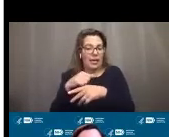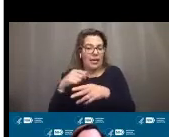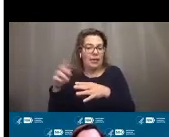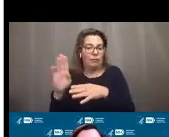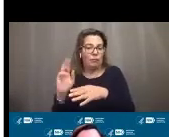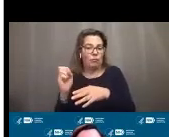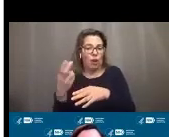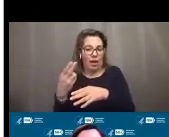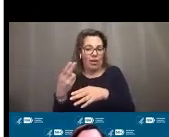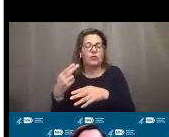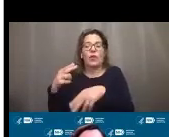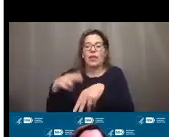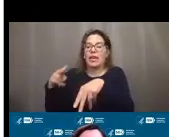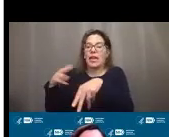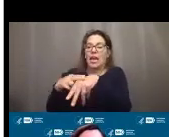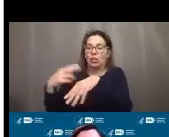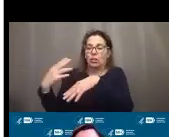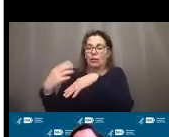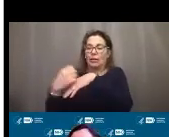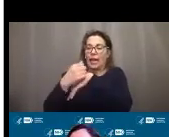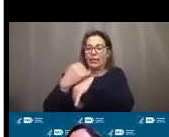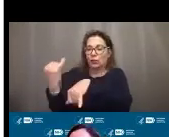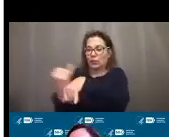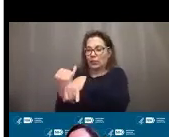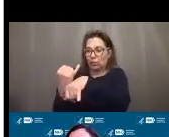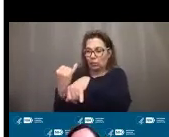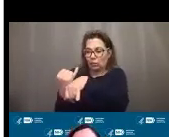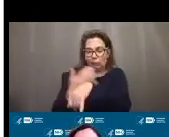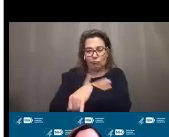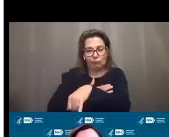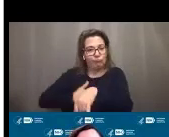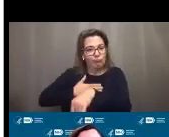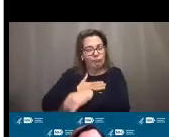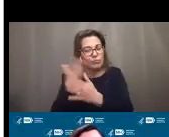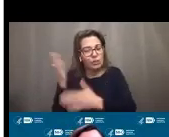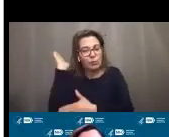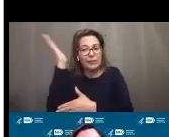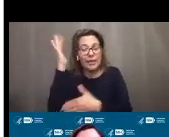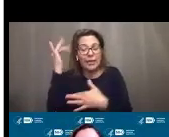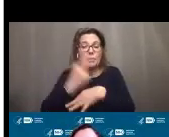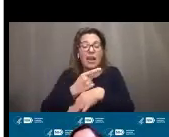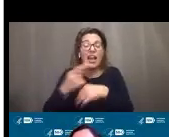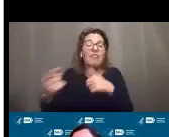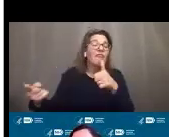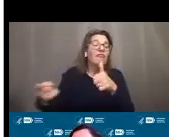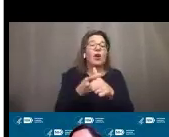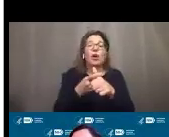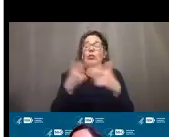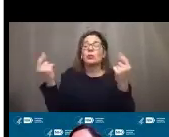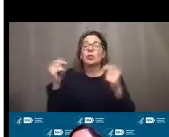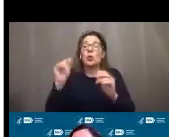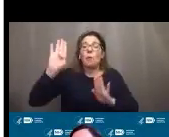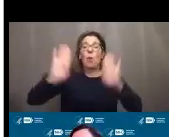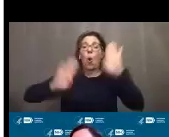Paula Goodwin: Welcome to today's NIH virtual seminar session. A few logistics before we get started,